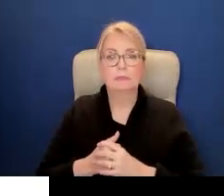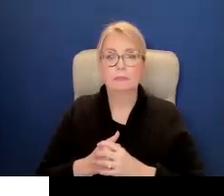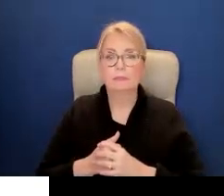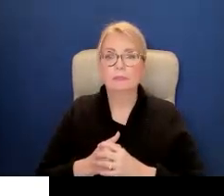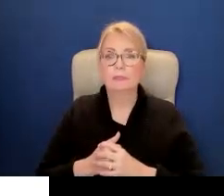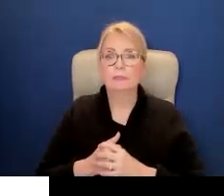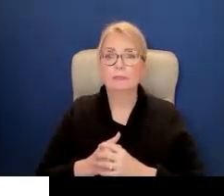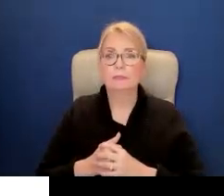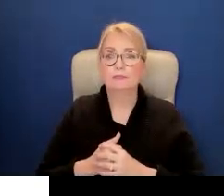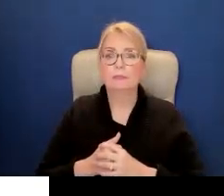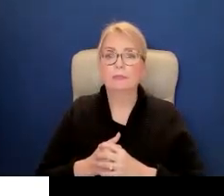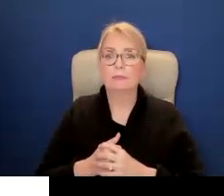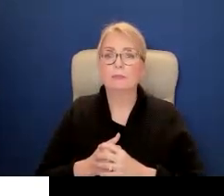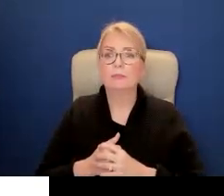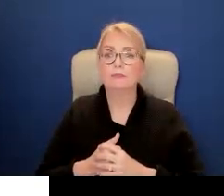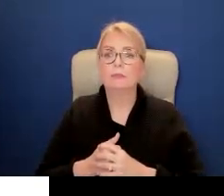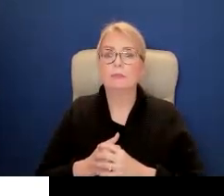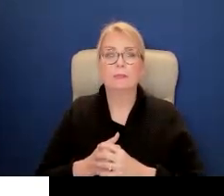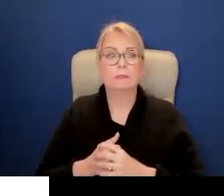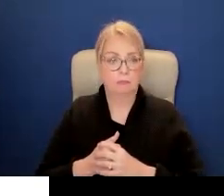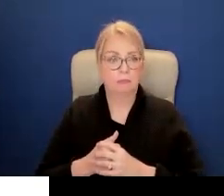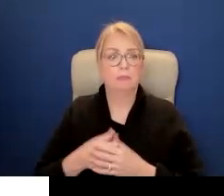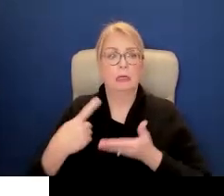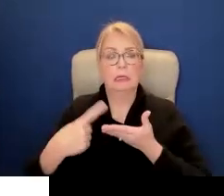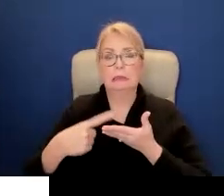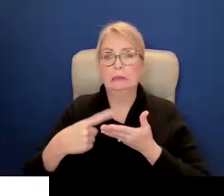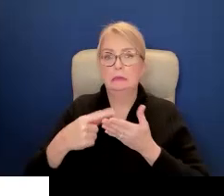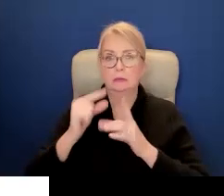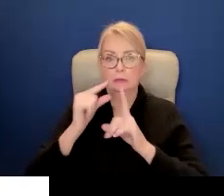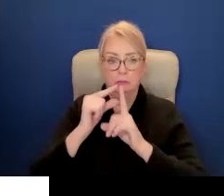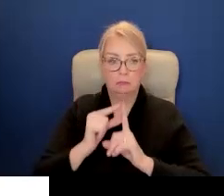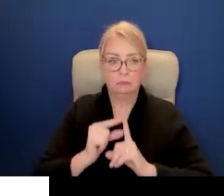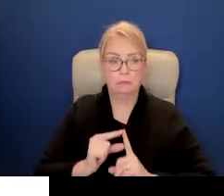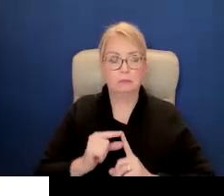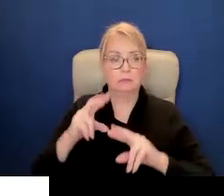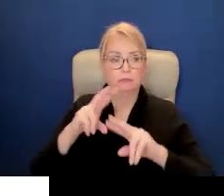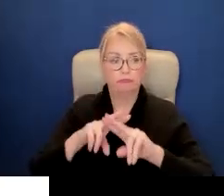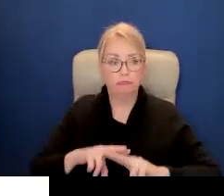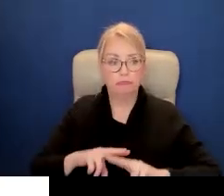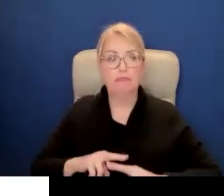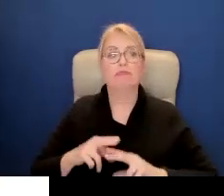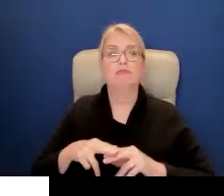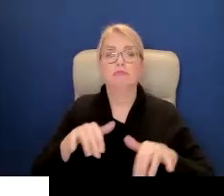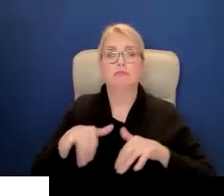So we will, go through some terminology. Also some common questions we see from, people,